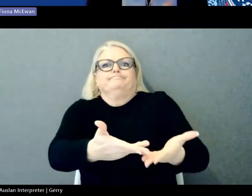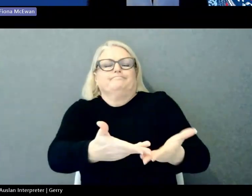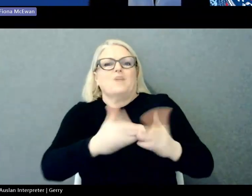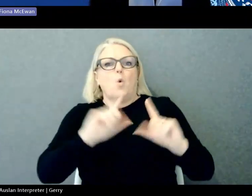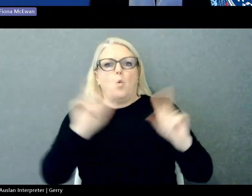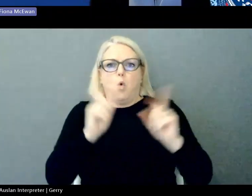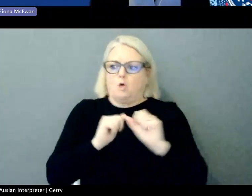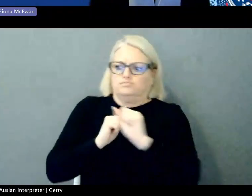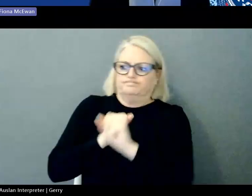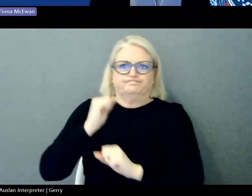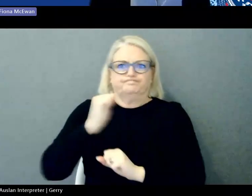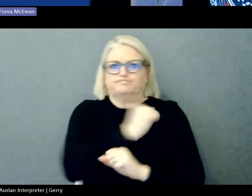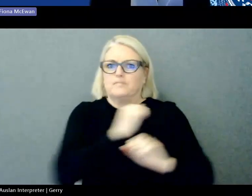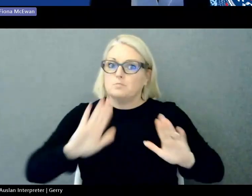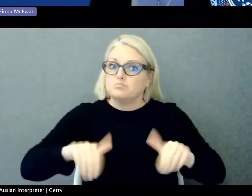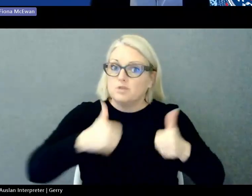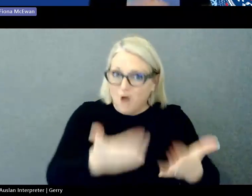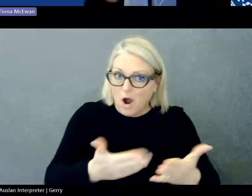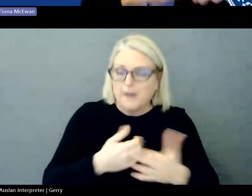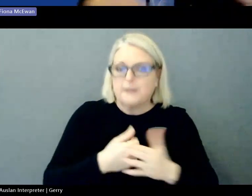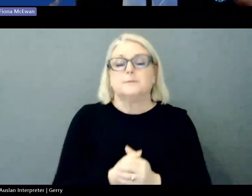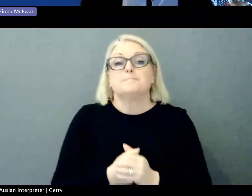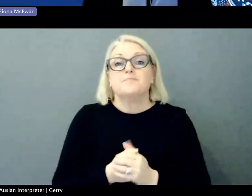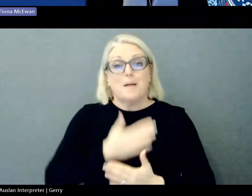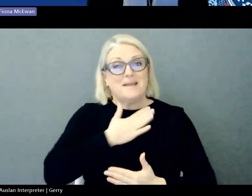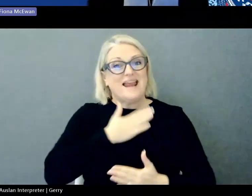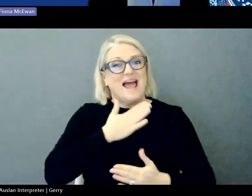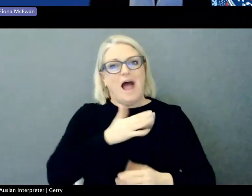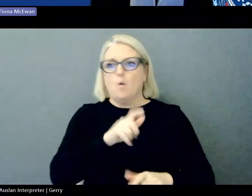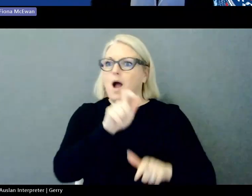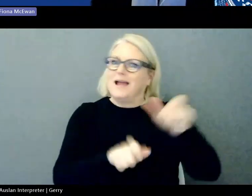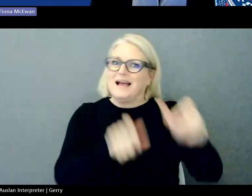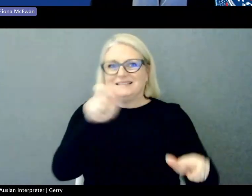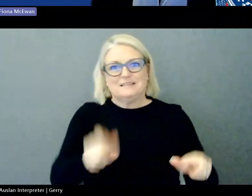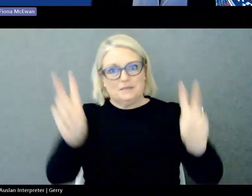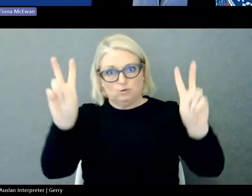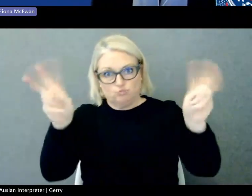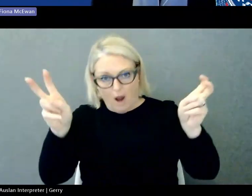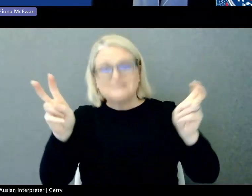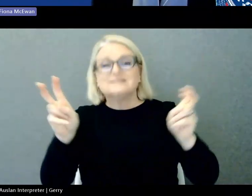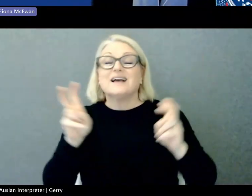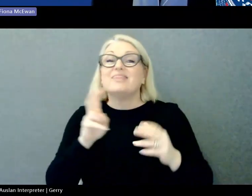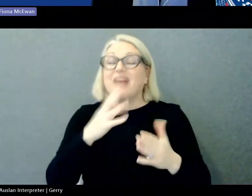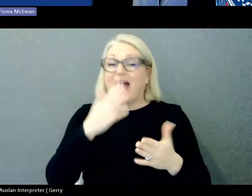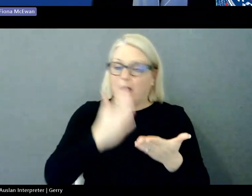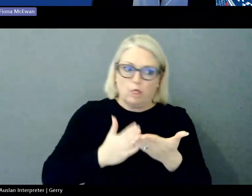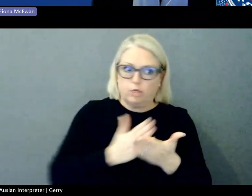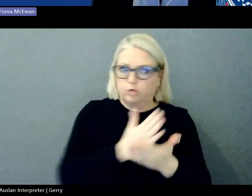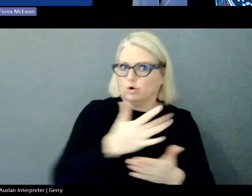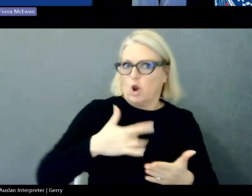for our customers who are experiencing their own lives, not all the individual services. And service design projects